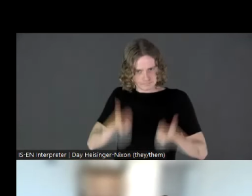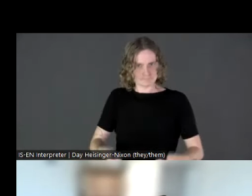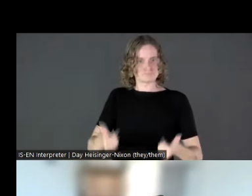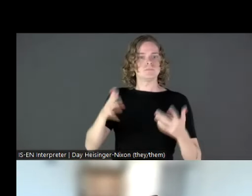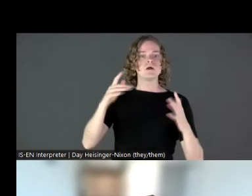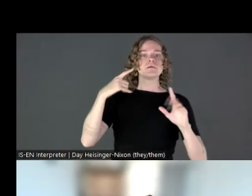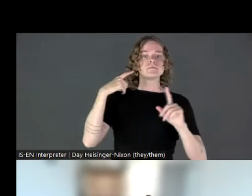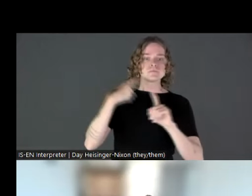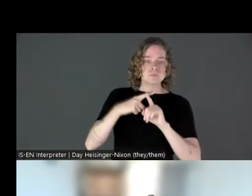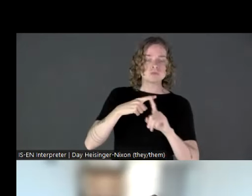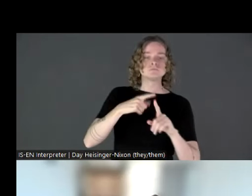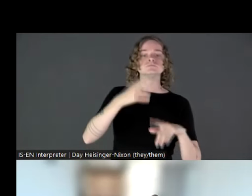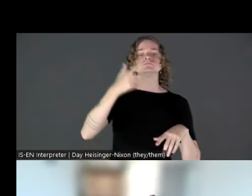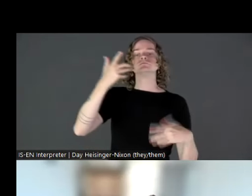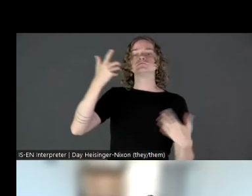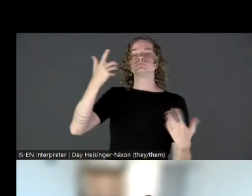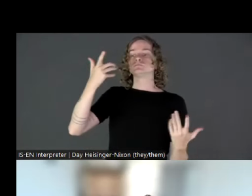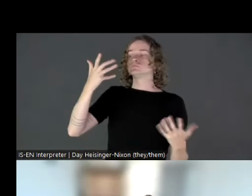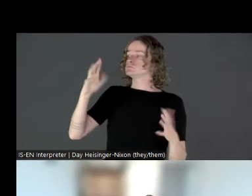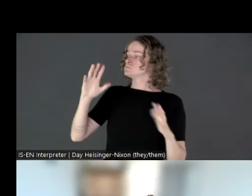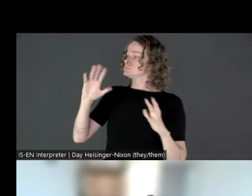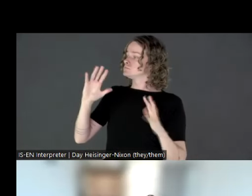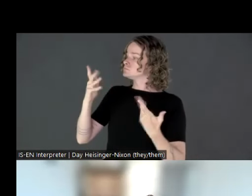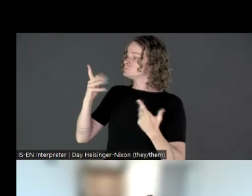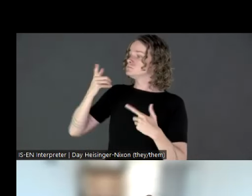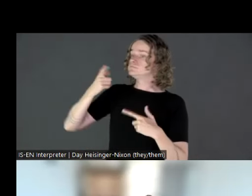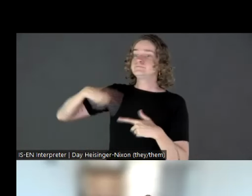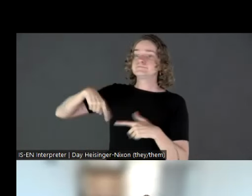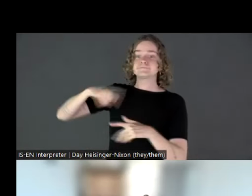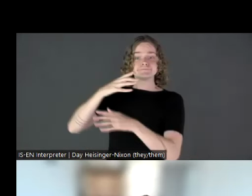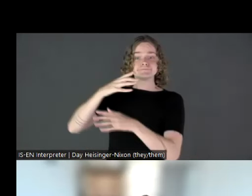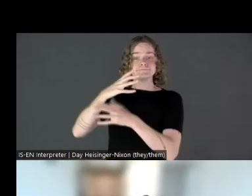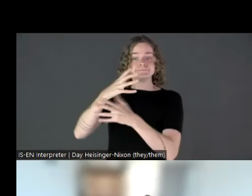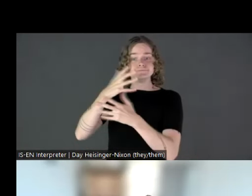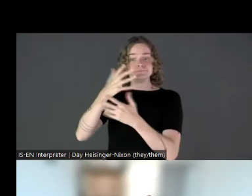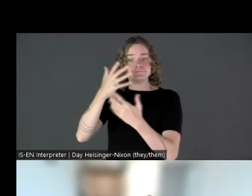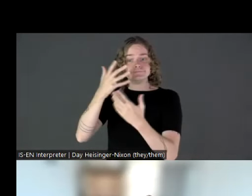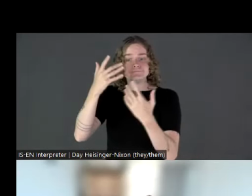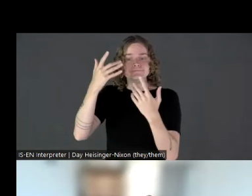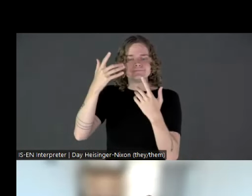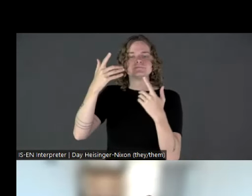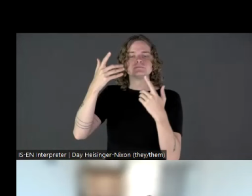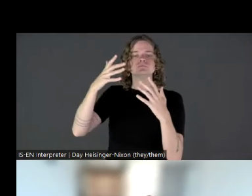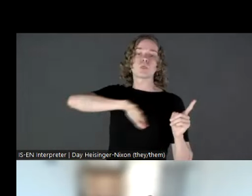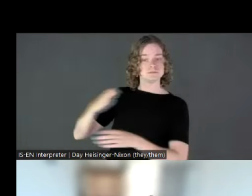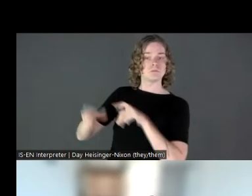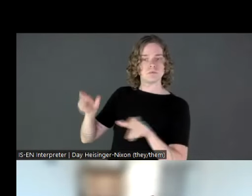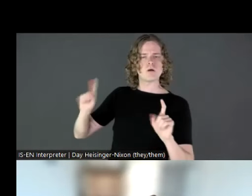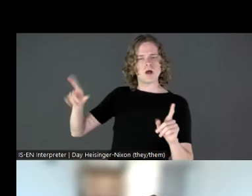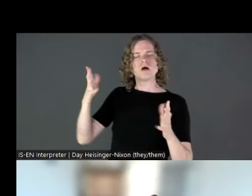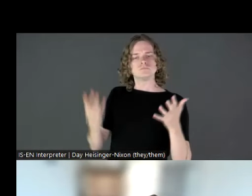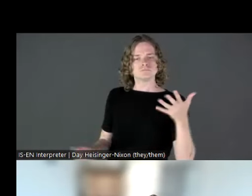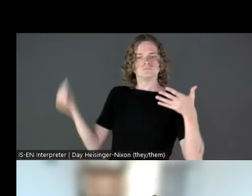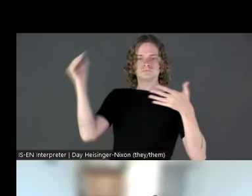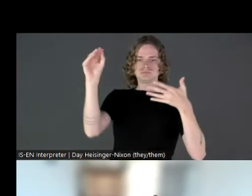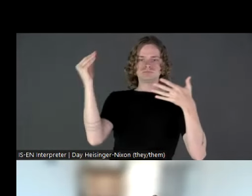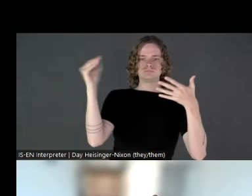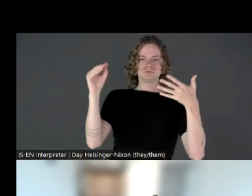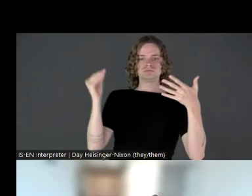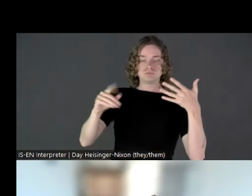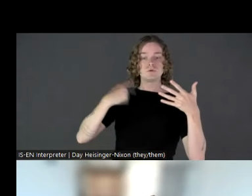in budgeting, in different coordination processes. In terms of our checklists, these are again